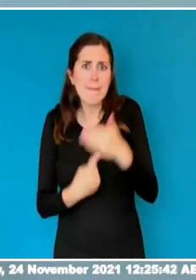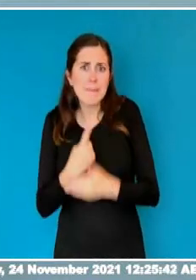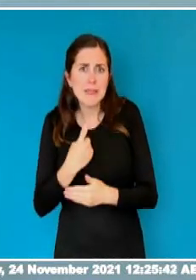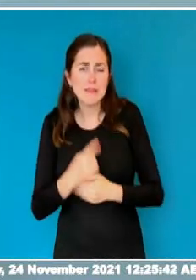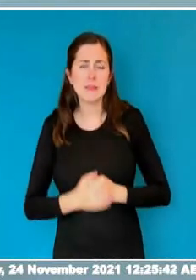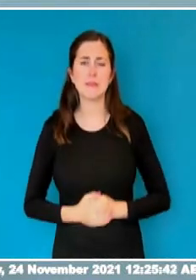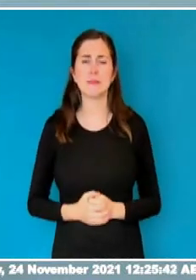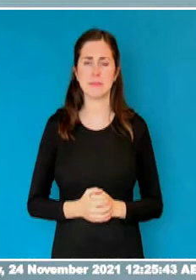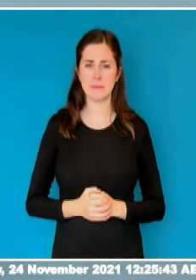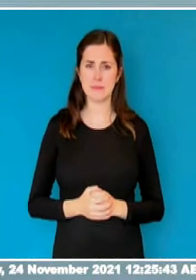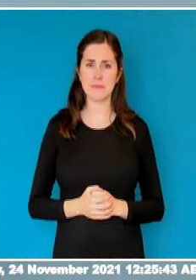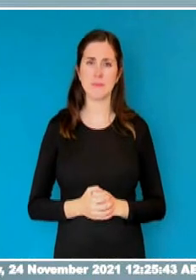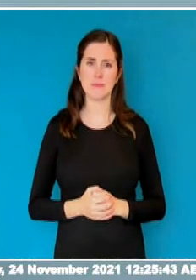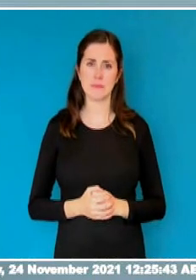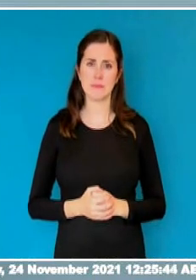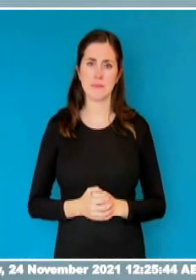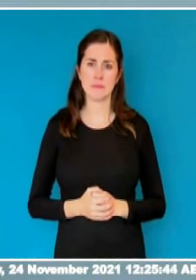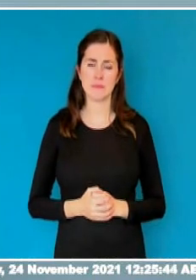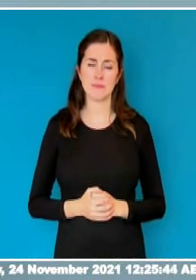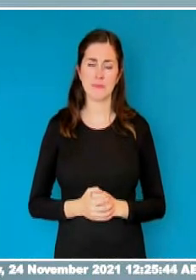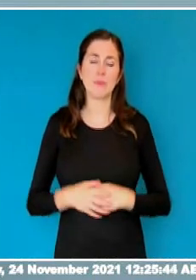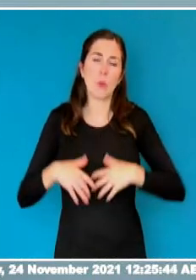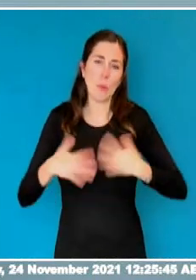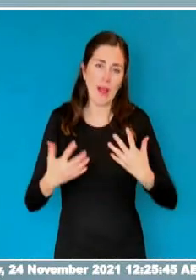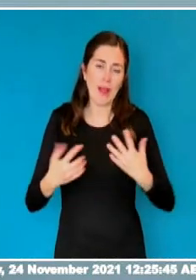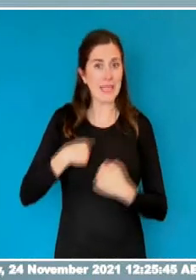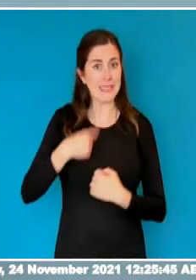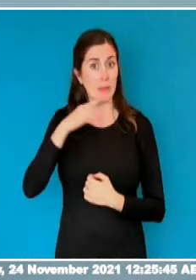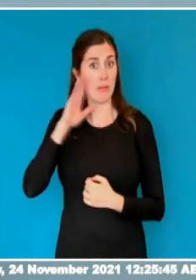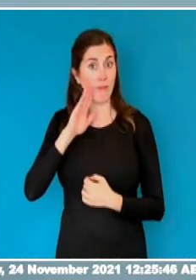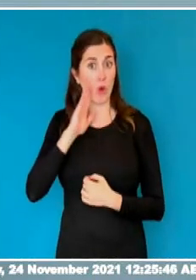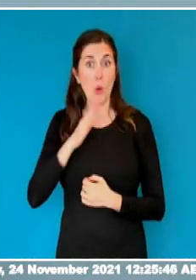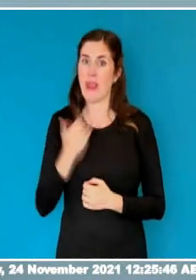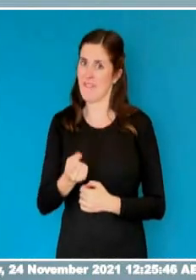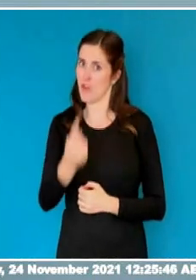As I mentioned, we have the centralised setting policy and expectation setting